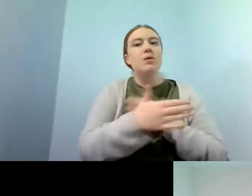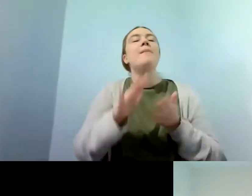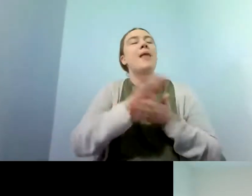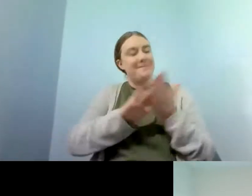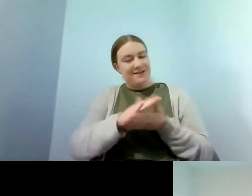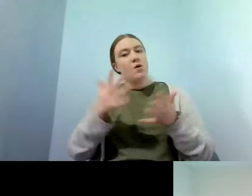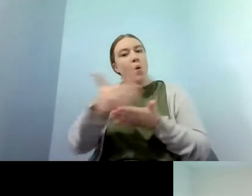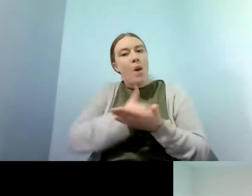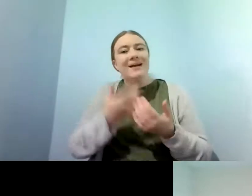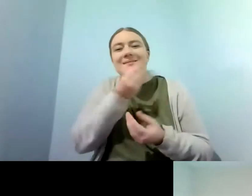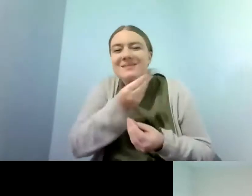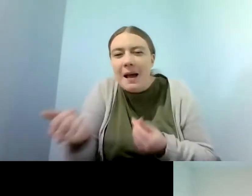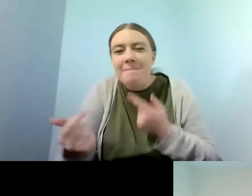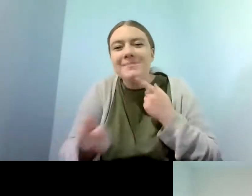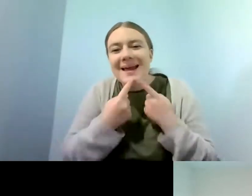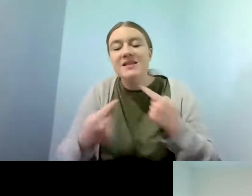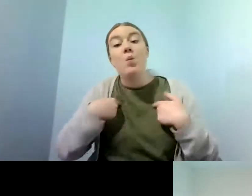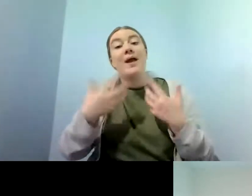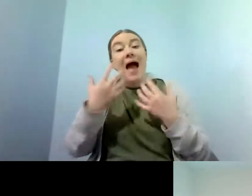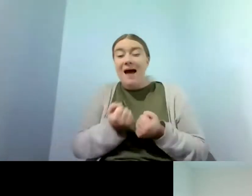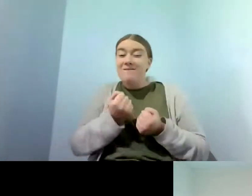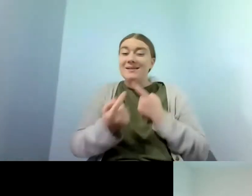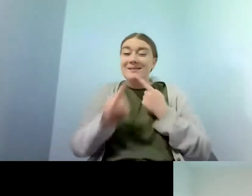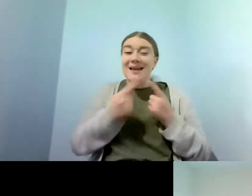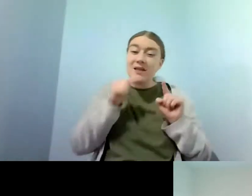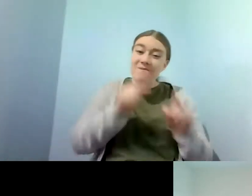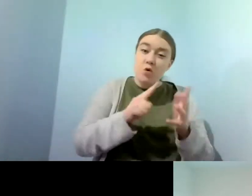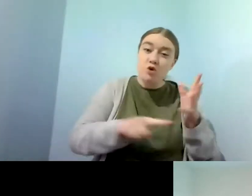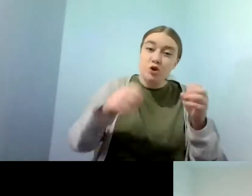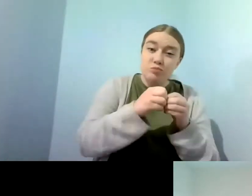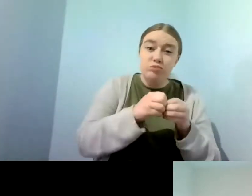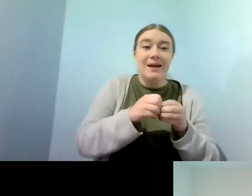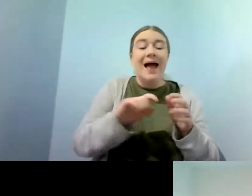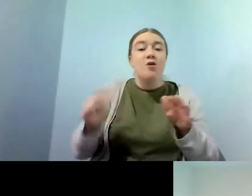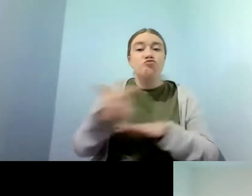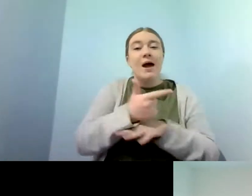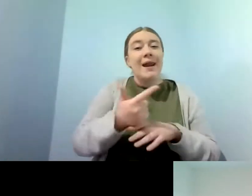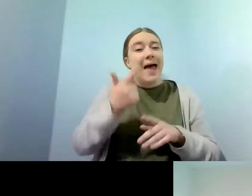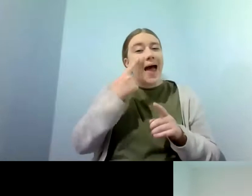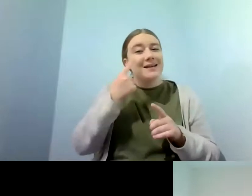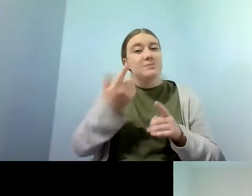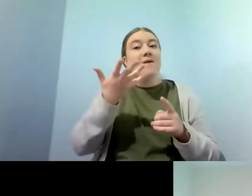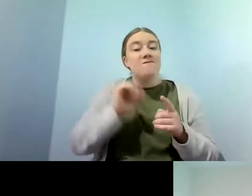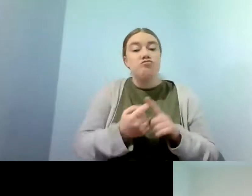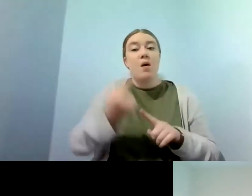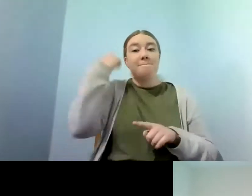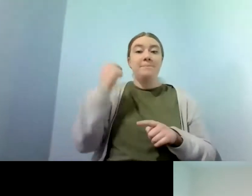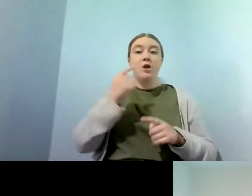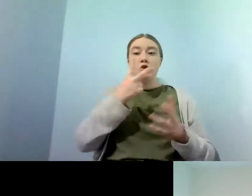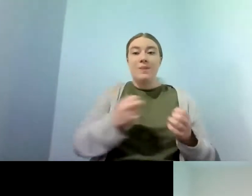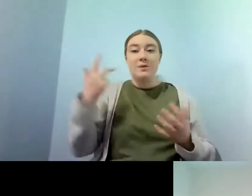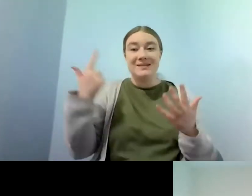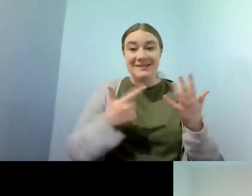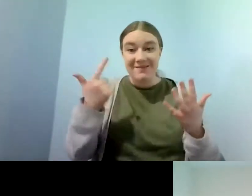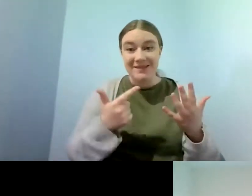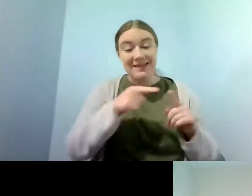so we have a data set for tewkesbury and a run estimate for tewkesbury from 2017 up until uh 2020